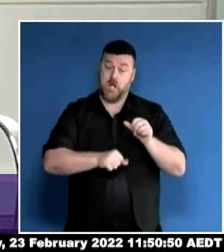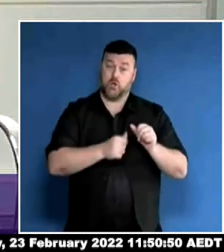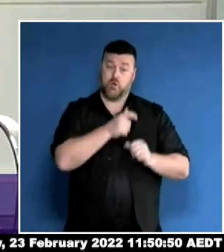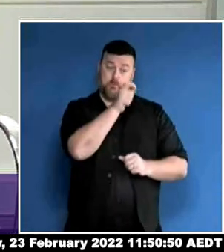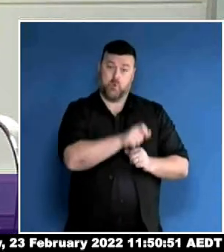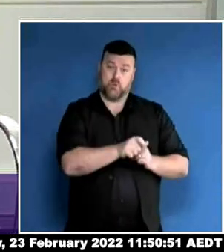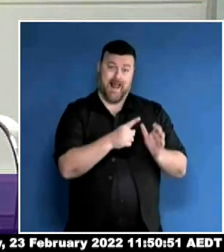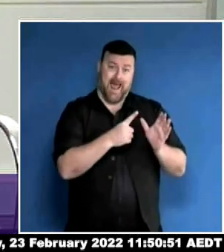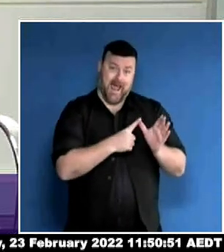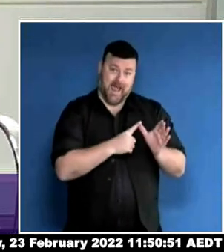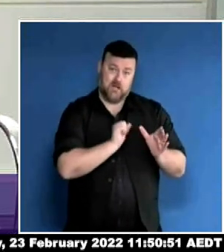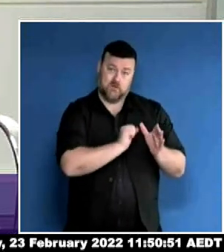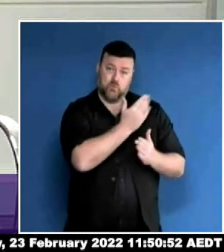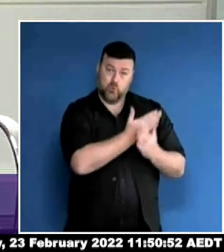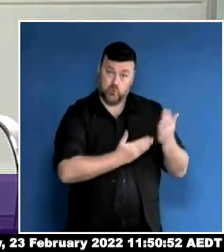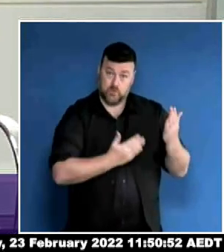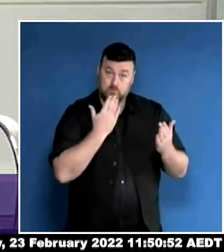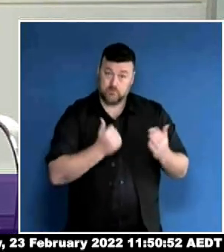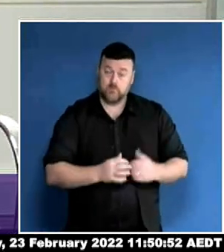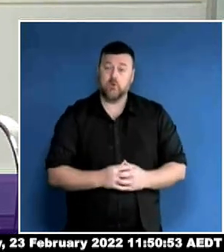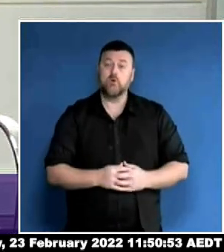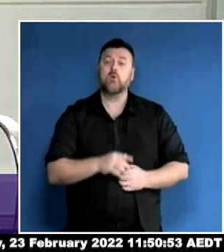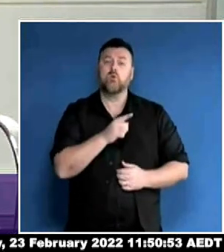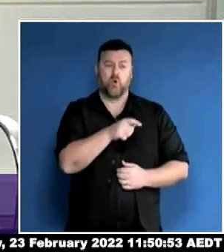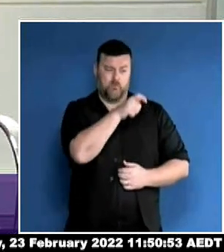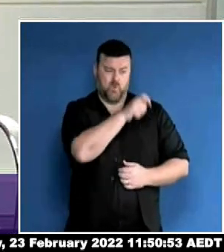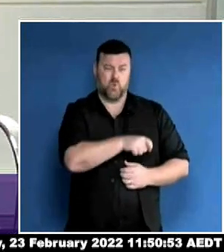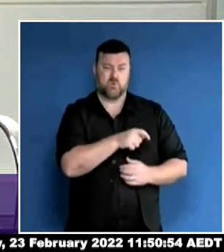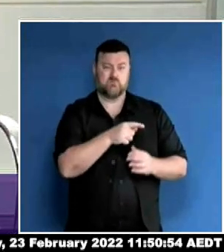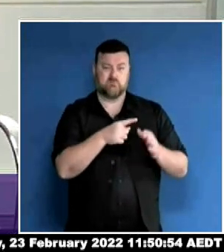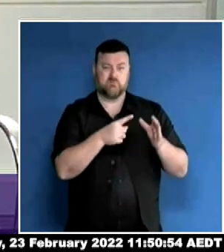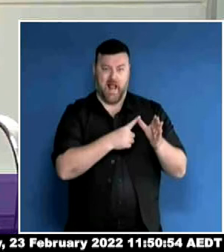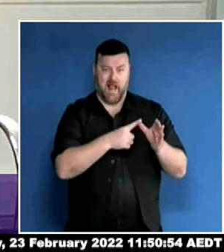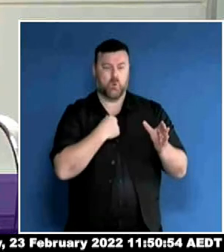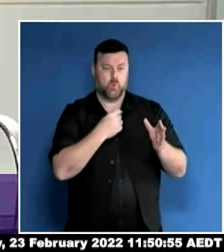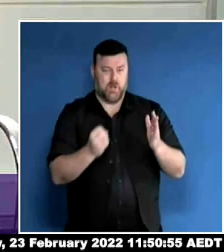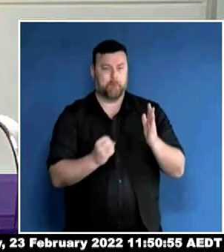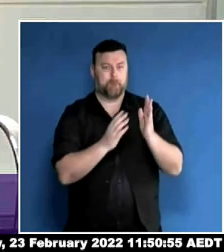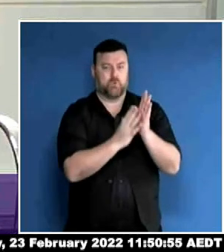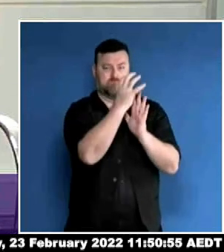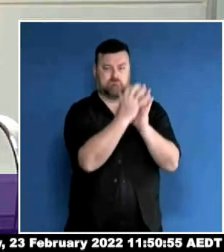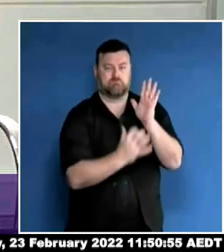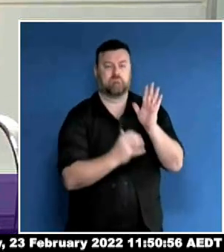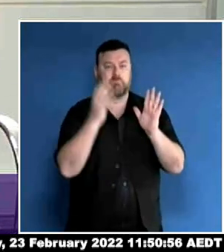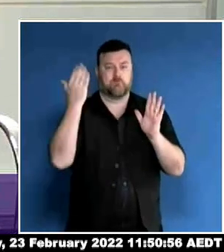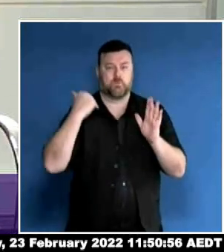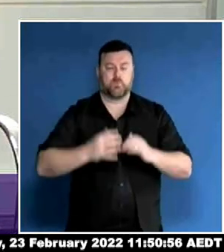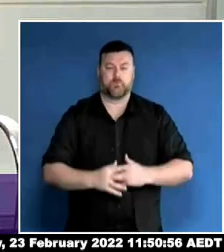Person A was someone else we included in our witness statement, and he was a young man